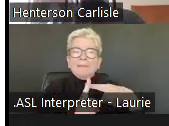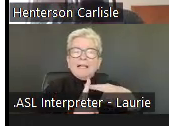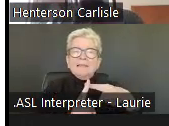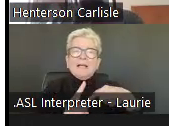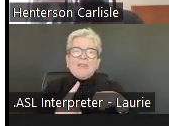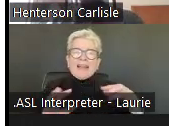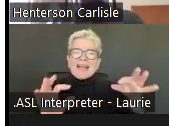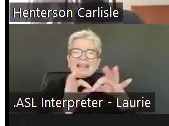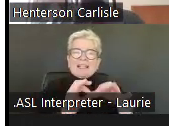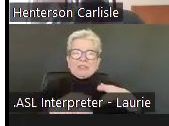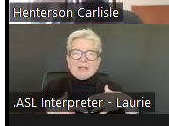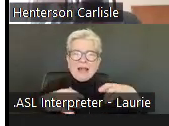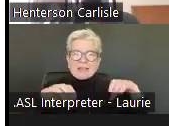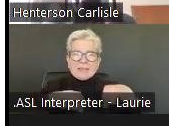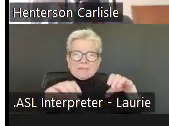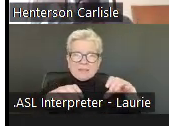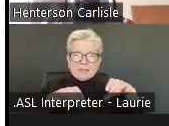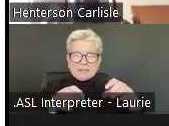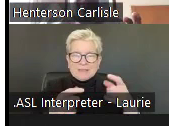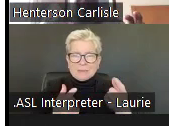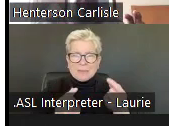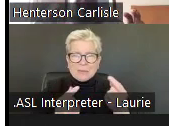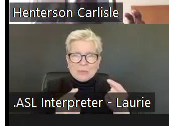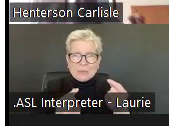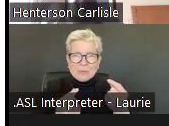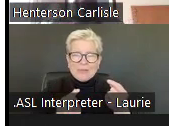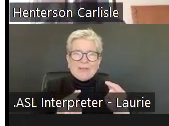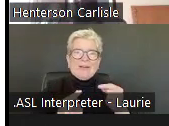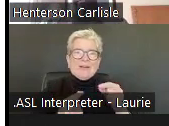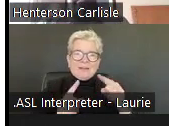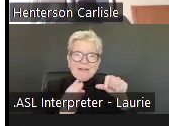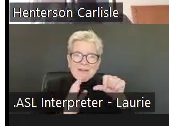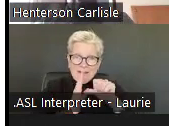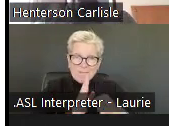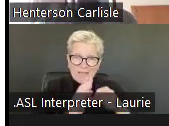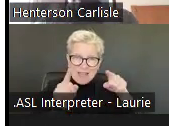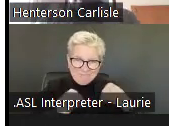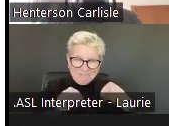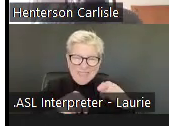you going to do? Again, this is a time to start building connections, allowing